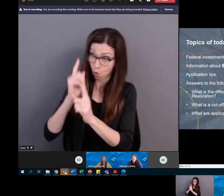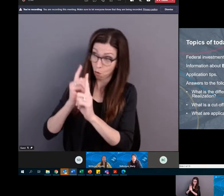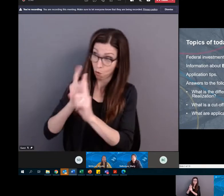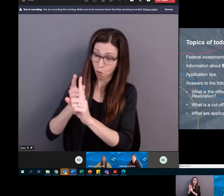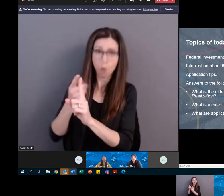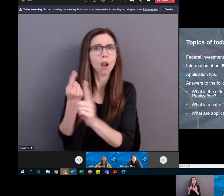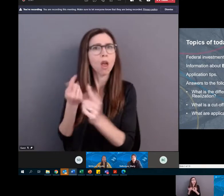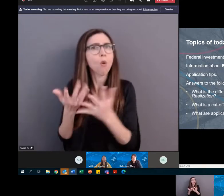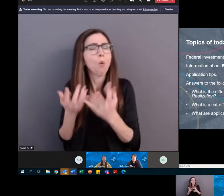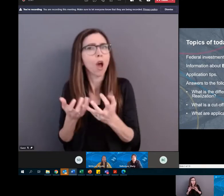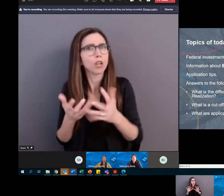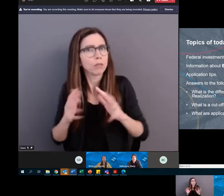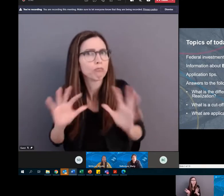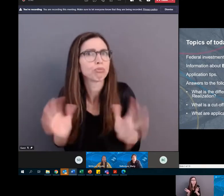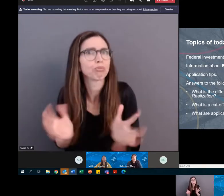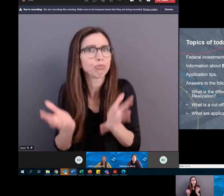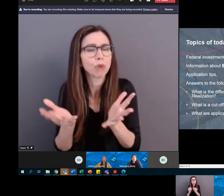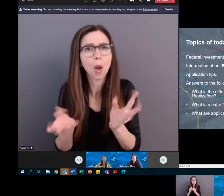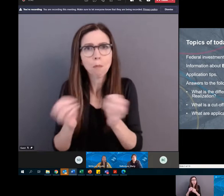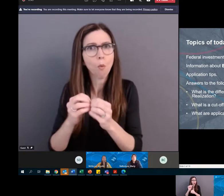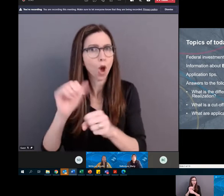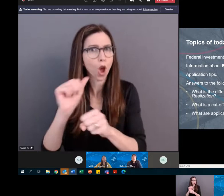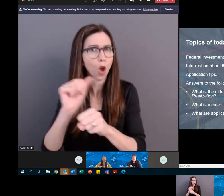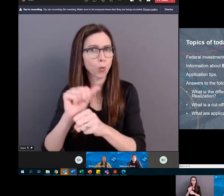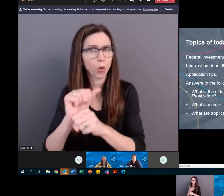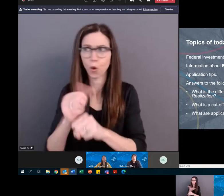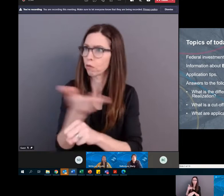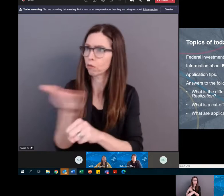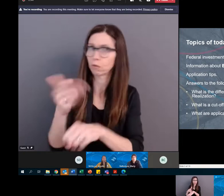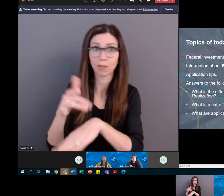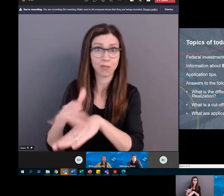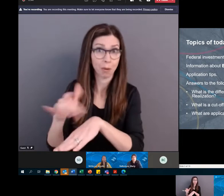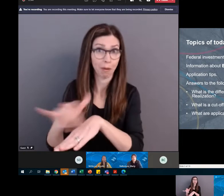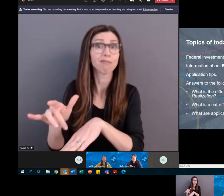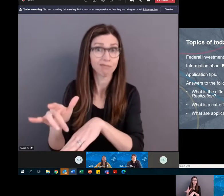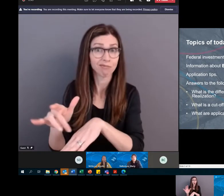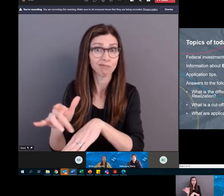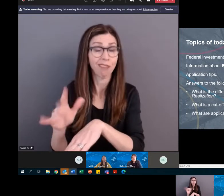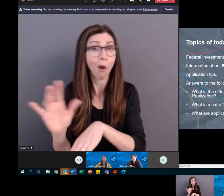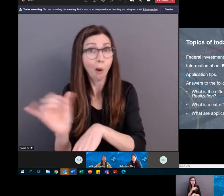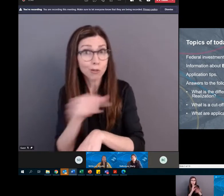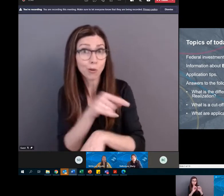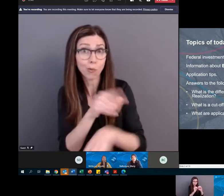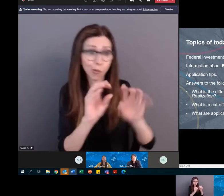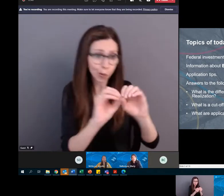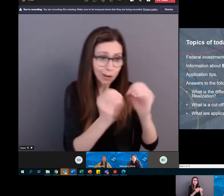and ensure that artists and arts organizations can continue to create work